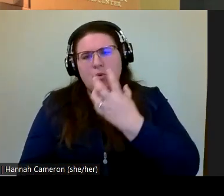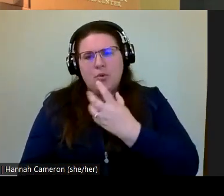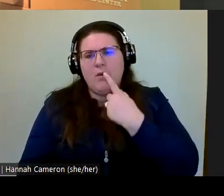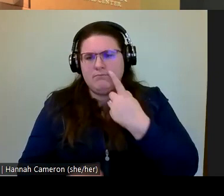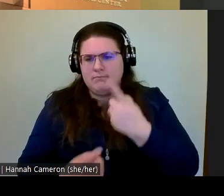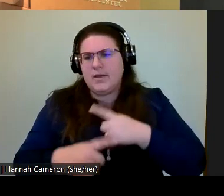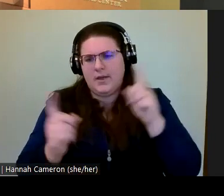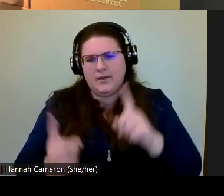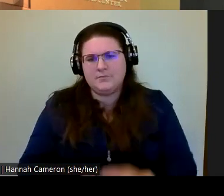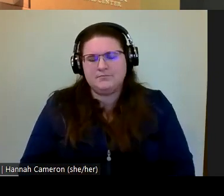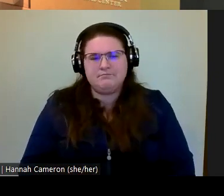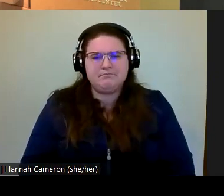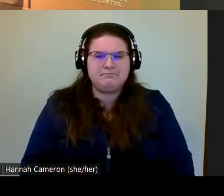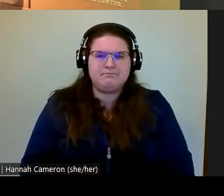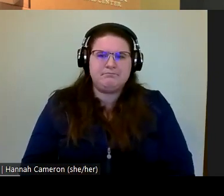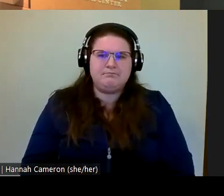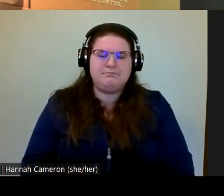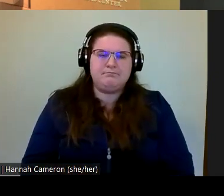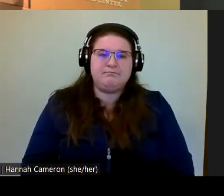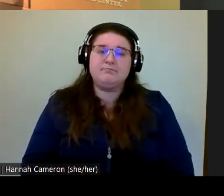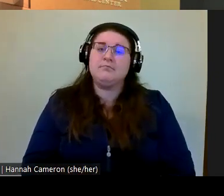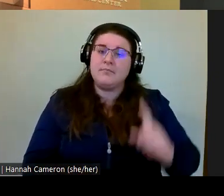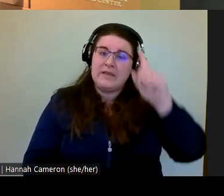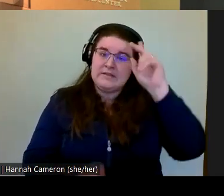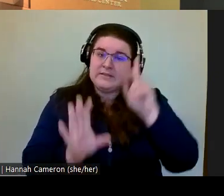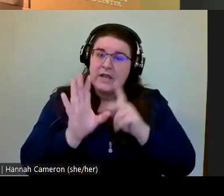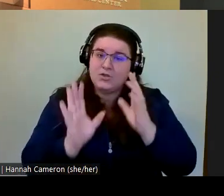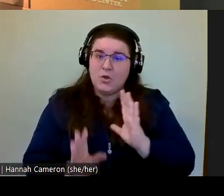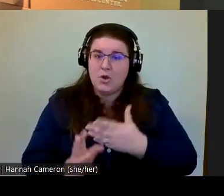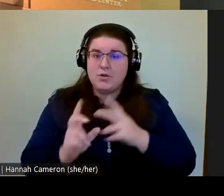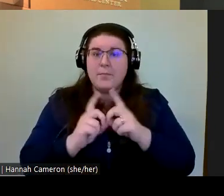psychiatrists in our department who would do this two hours a week four hours a week every one of